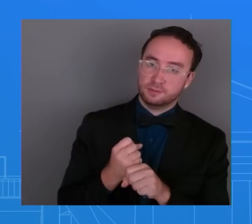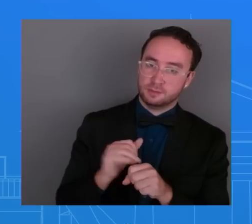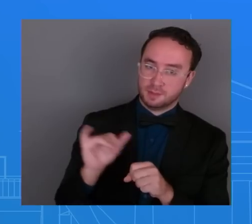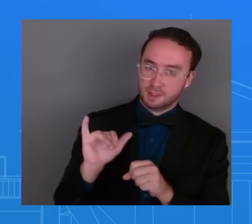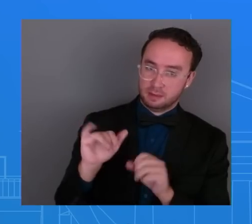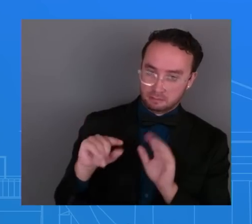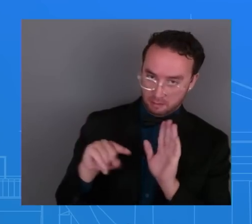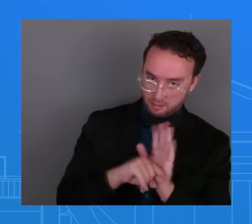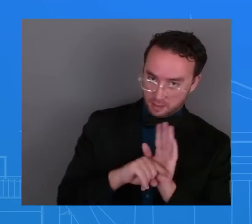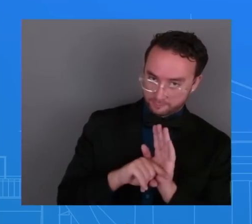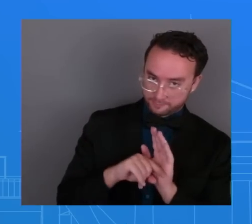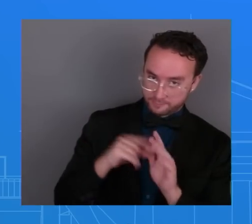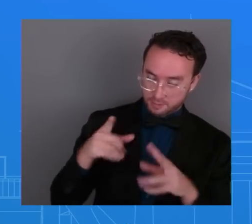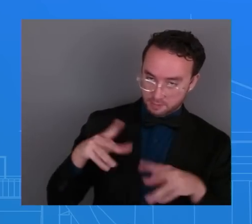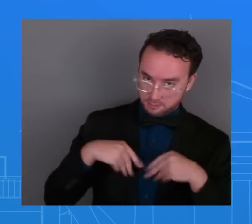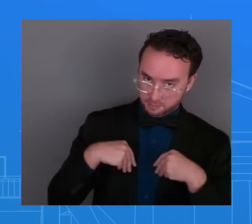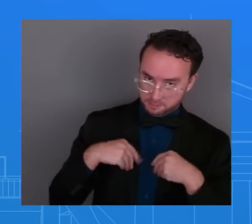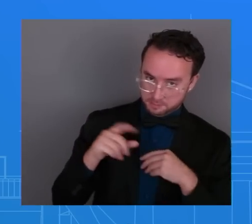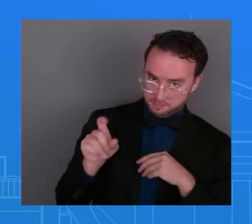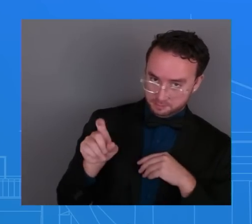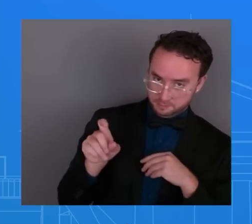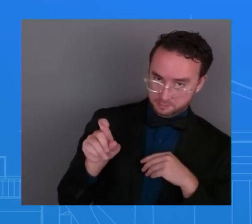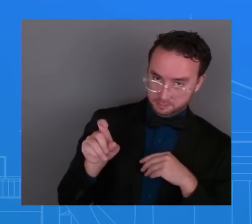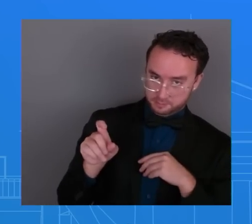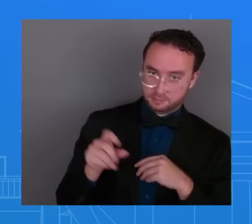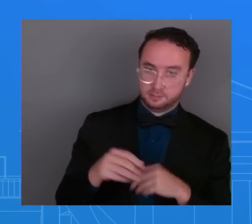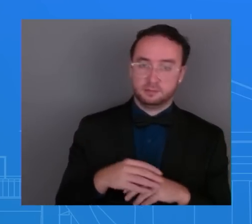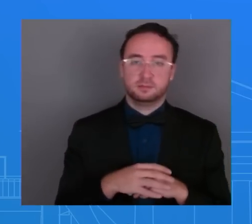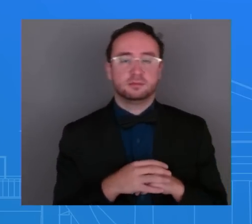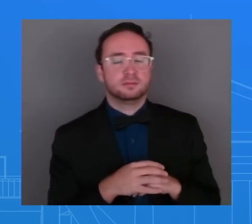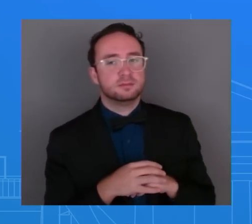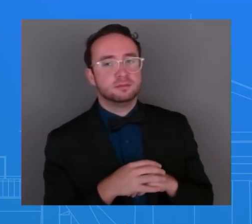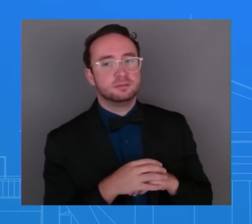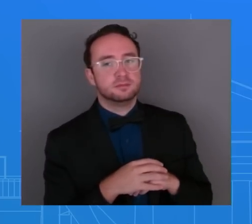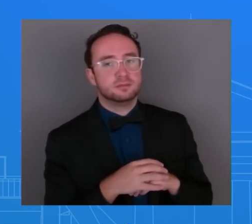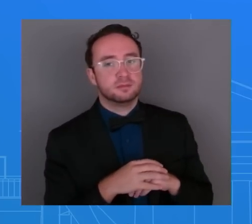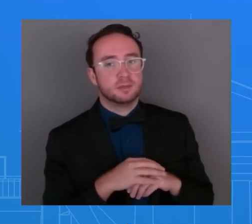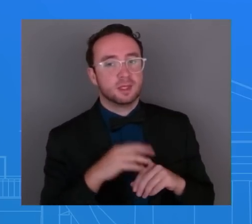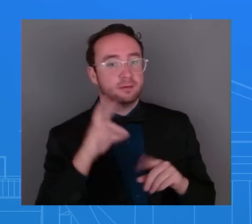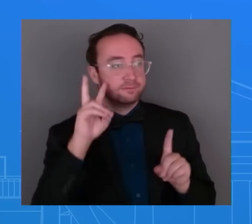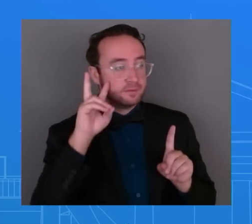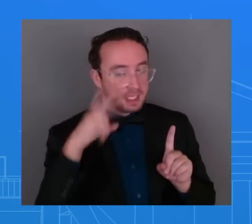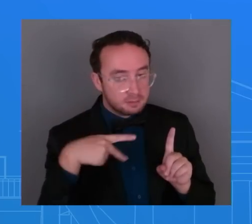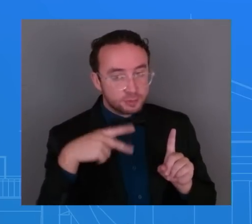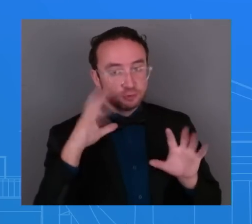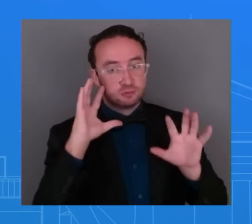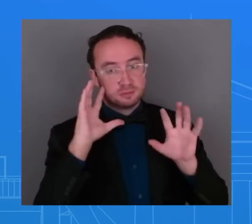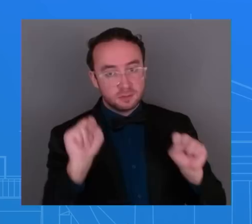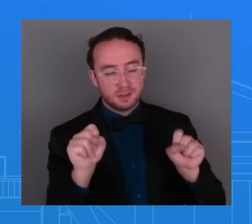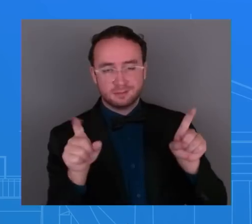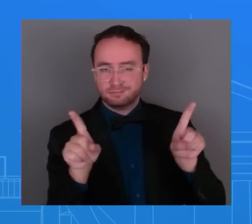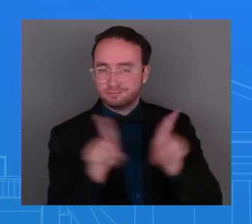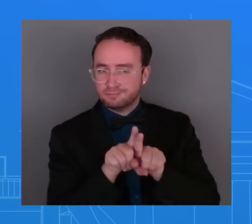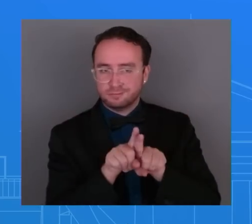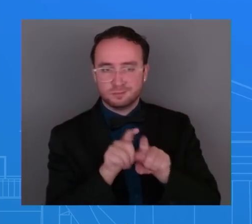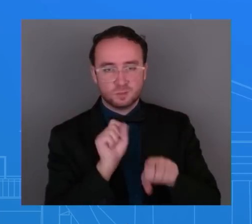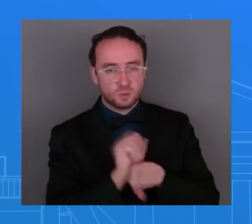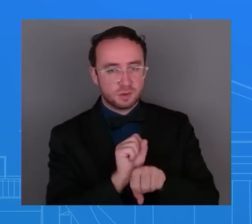in how they've been able to turn around the economy. This economy was in -- was in a downfall when the president took office.